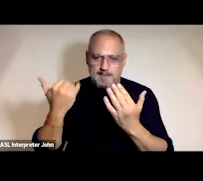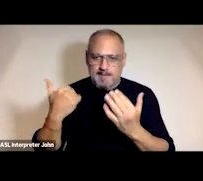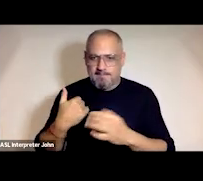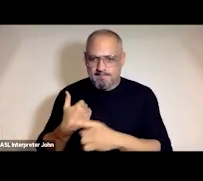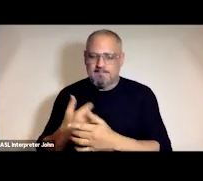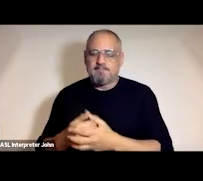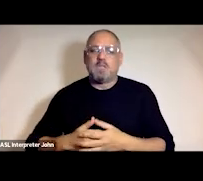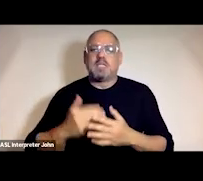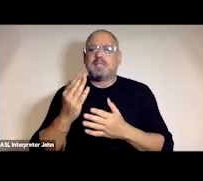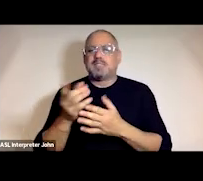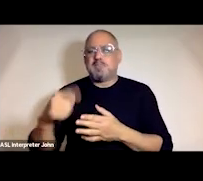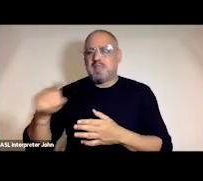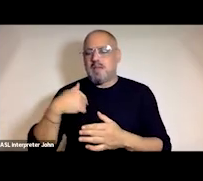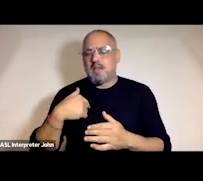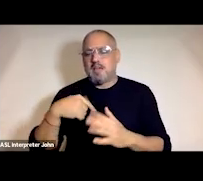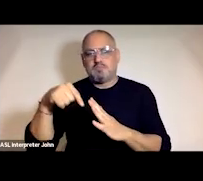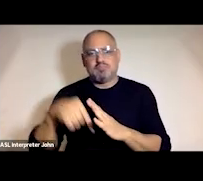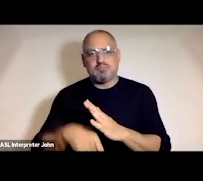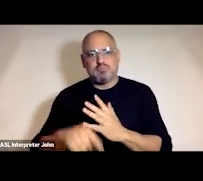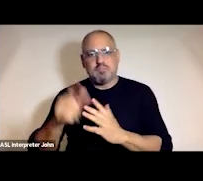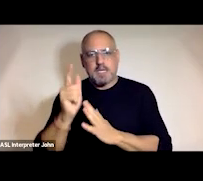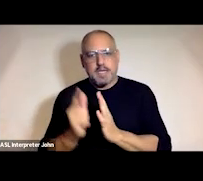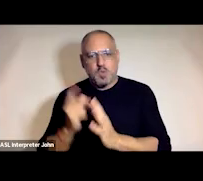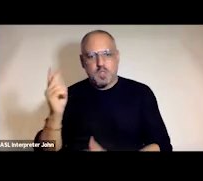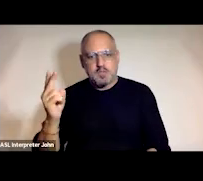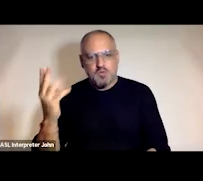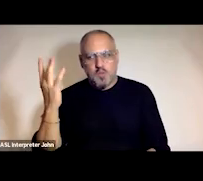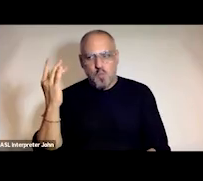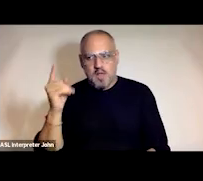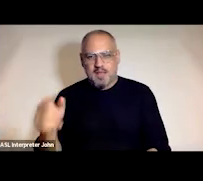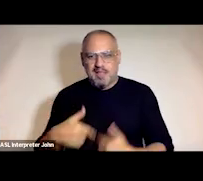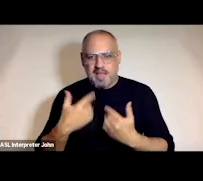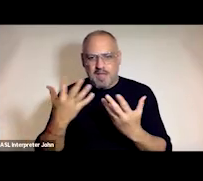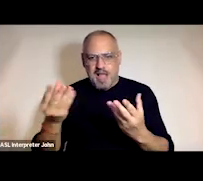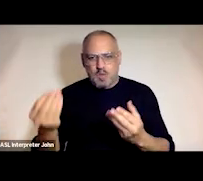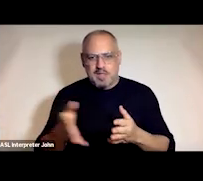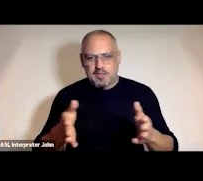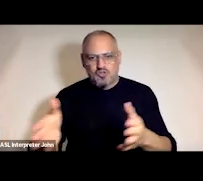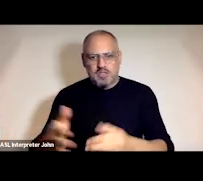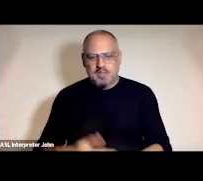is that some of them have pretty extensive legal histories because they're living on the street, a lot of 'em are.